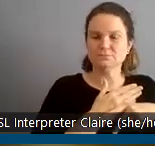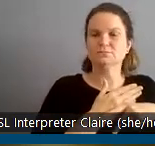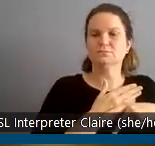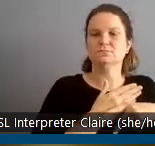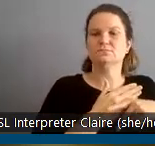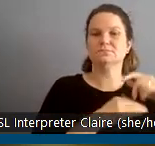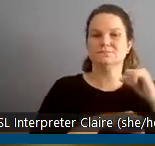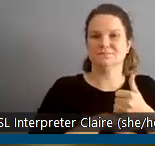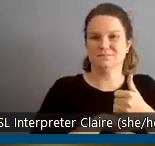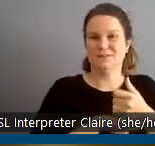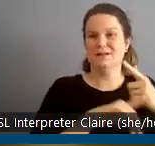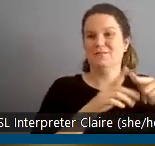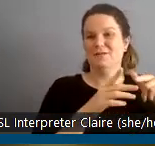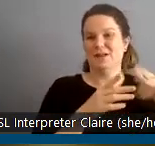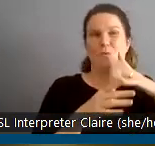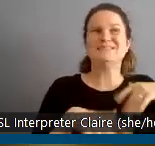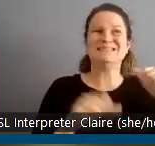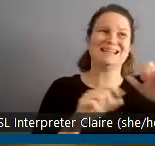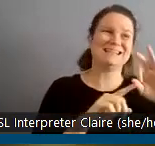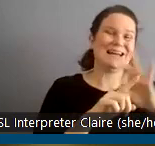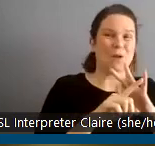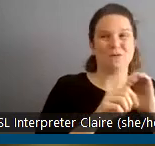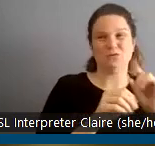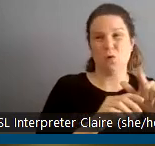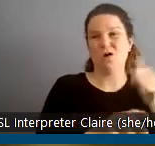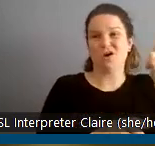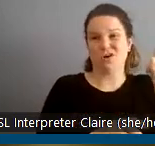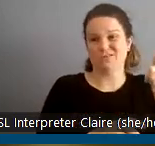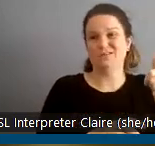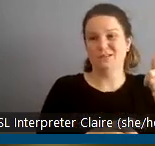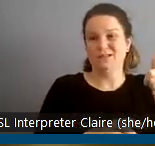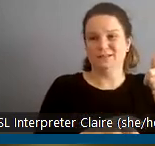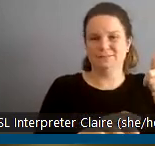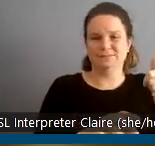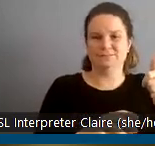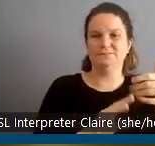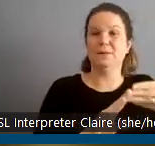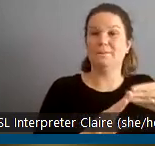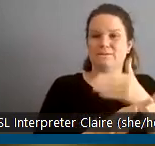but it's going to be nine months or so- or maybe more than that, actually, if I